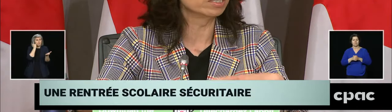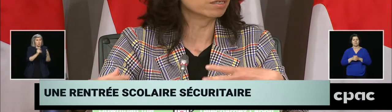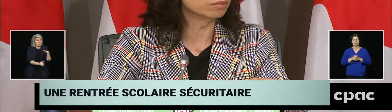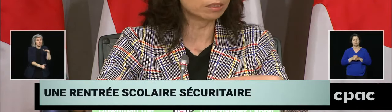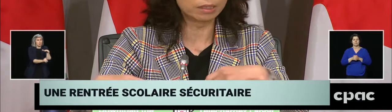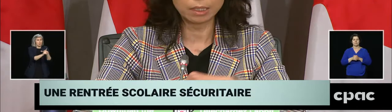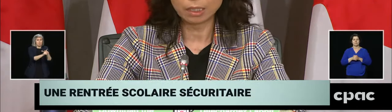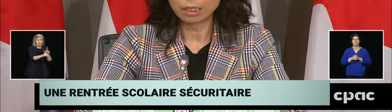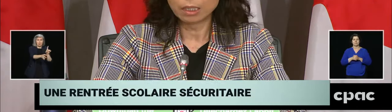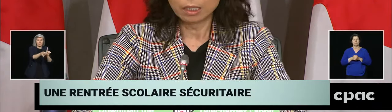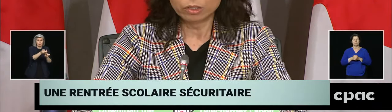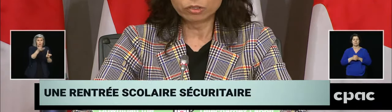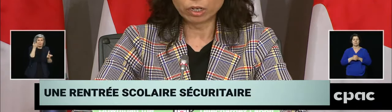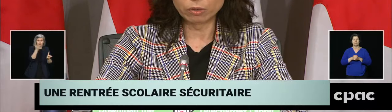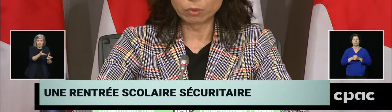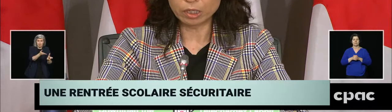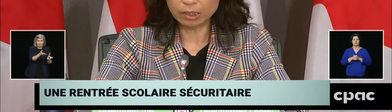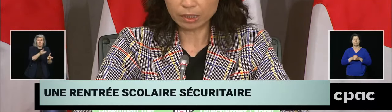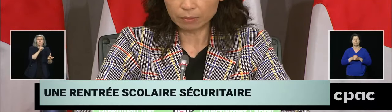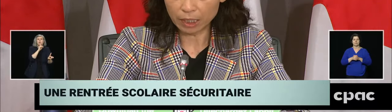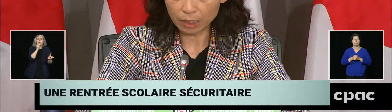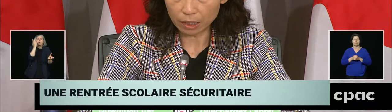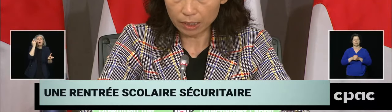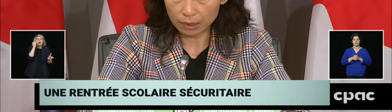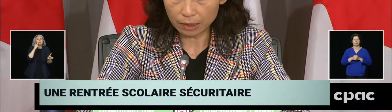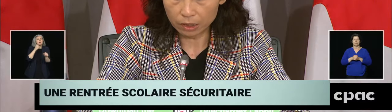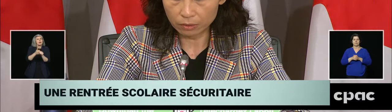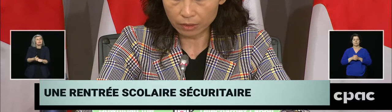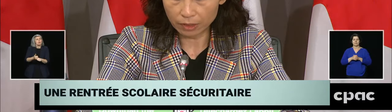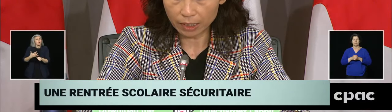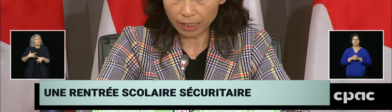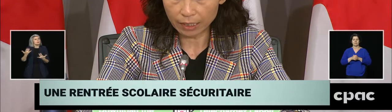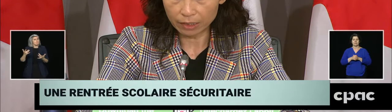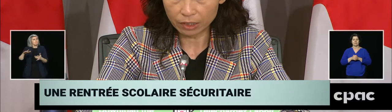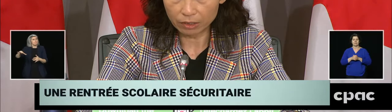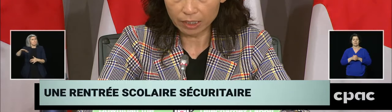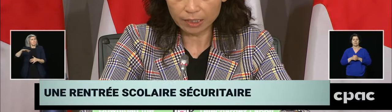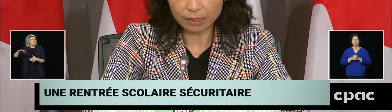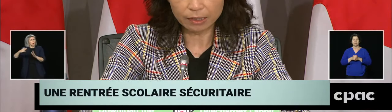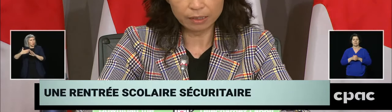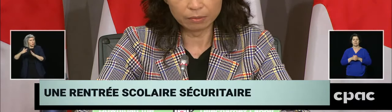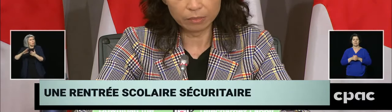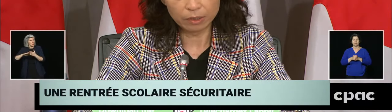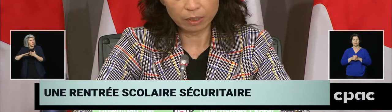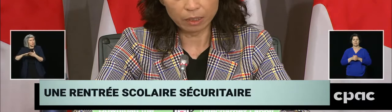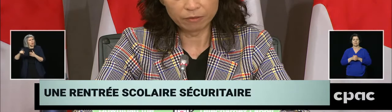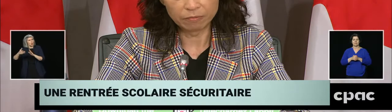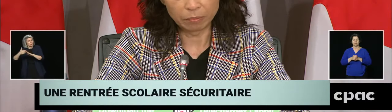IN THE COMMUNITY. SO DEPENDING ON WHERE YOU ARE, WE MIGHT EXPECT DIFFERENT NUMBERS.